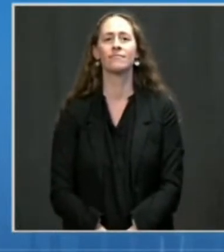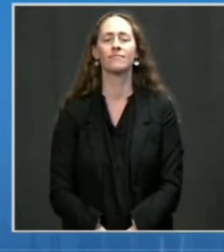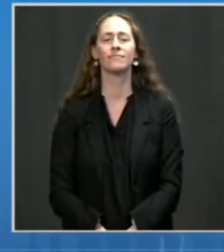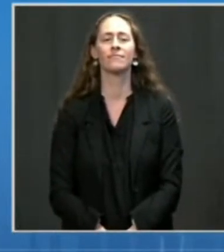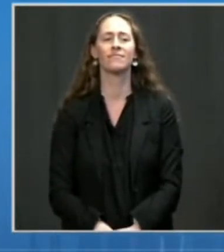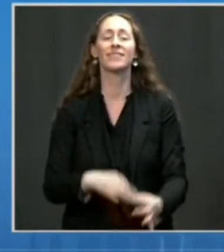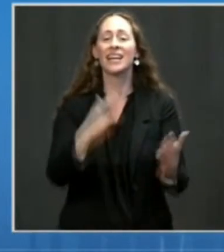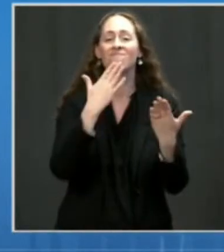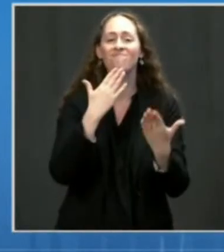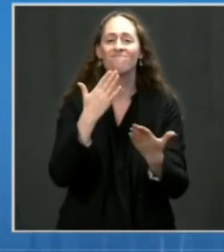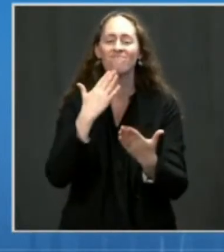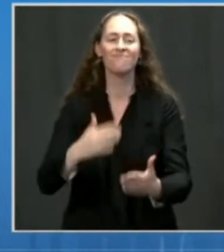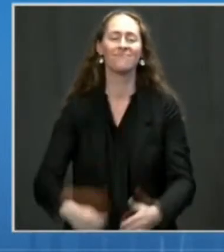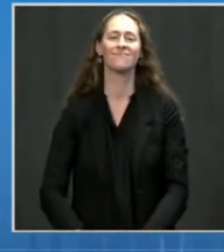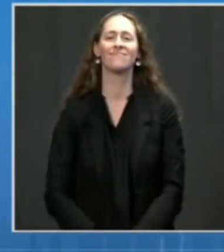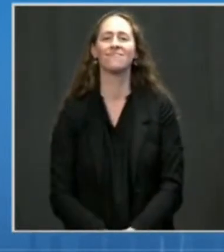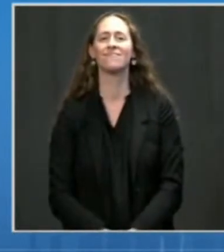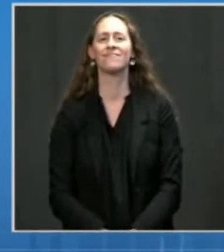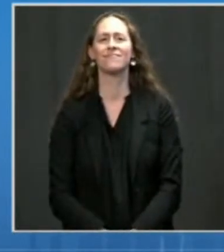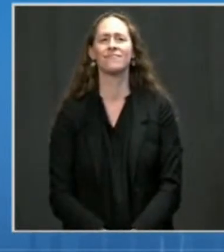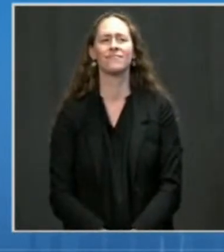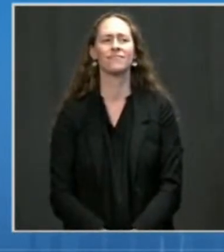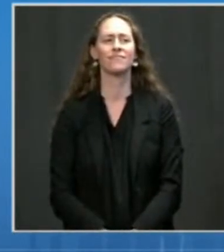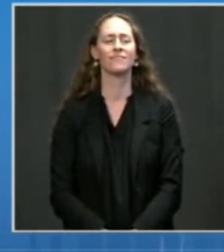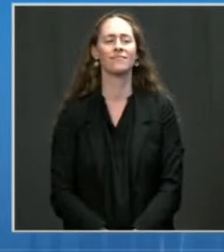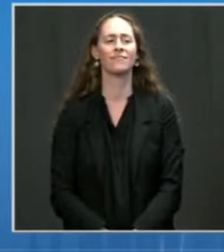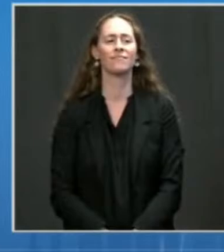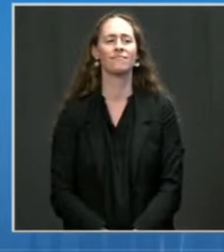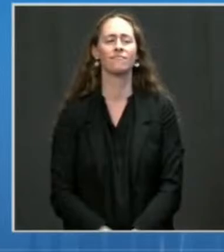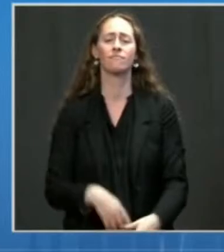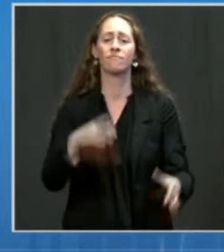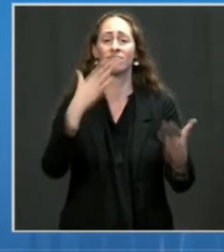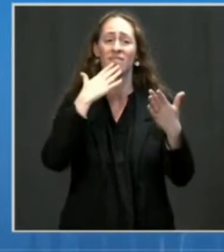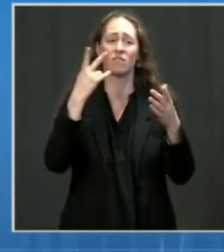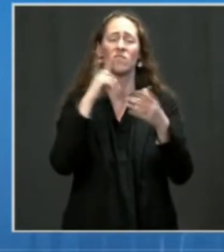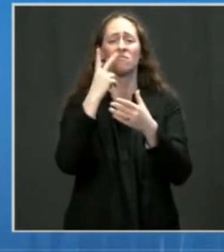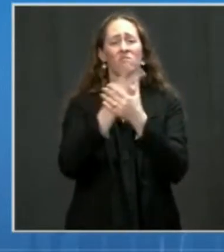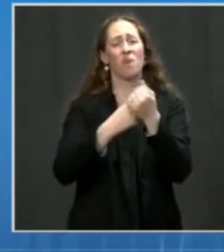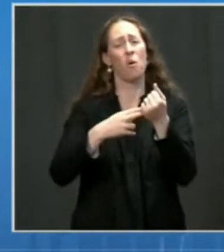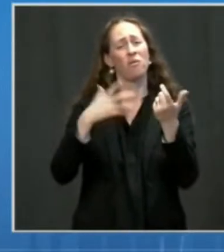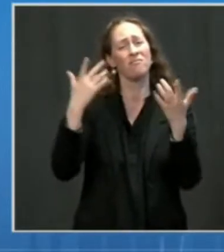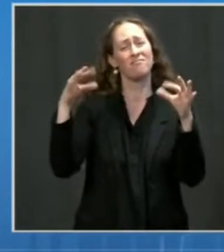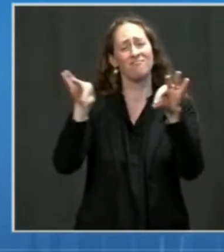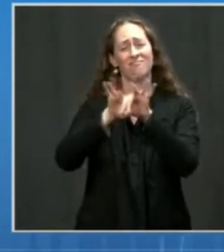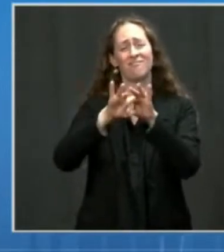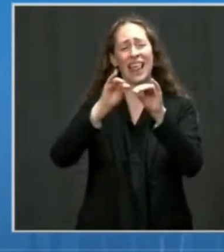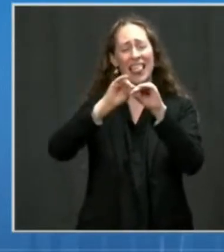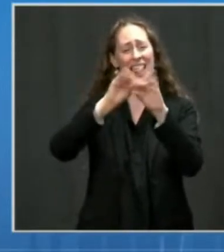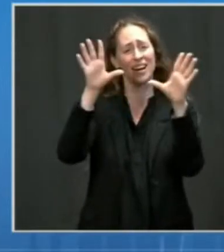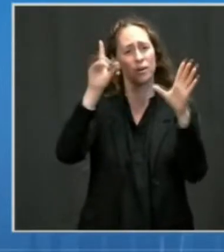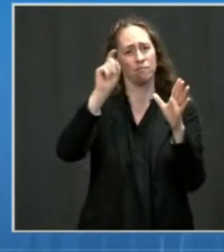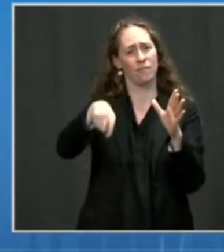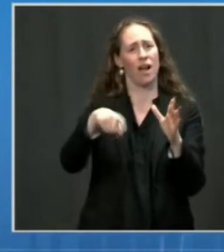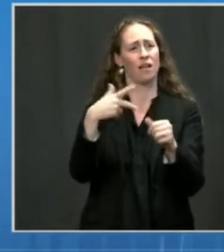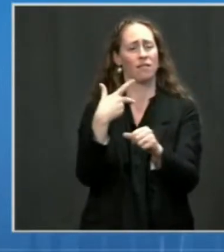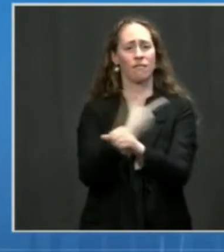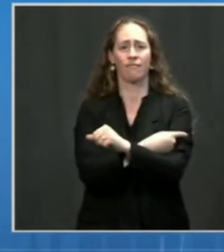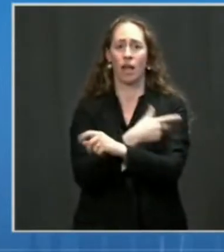YOUR FAMILY, AND YOUR COMMUNITY. THANK YOU, DR. FAUCI. THANK YOU, DR. WALENSKY.